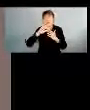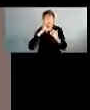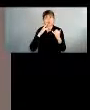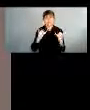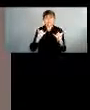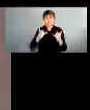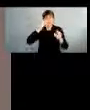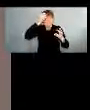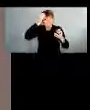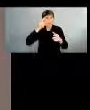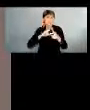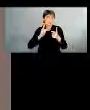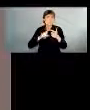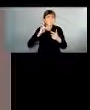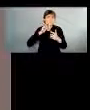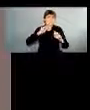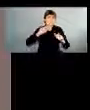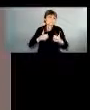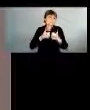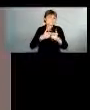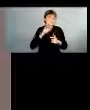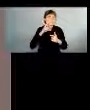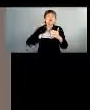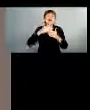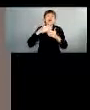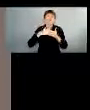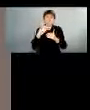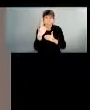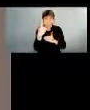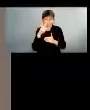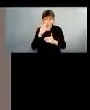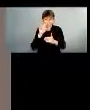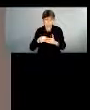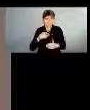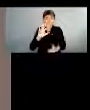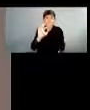And I’ll add a note here. This is from the FAQ: What if I receive this grant, but then